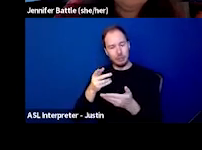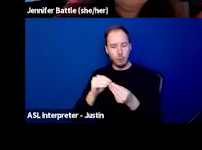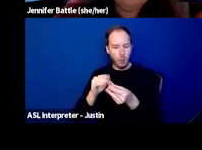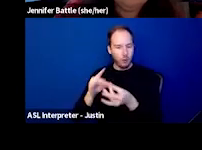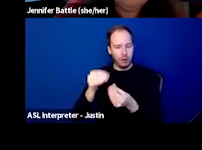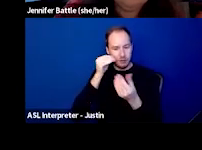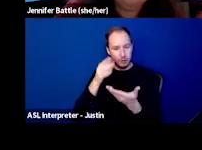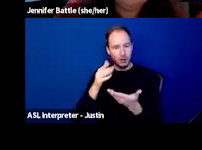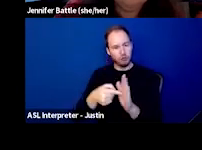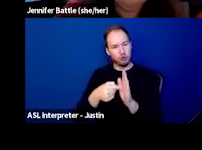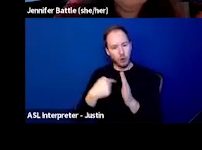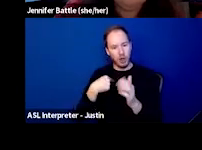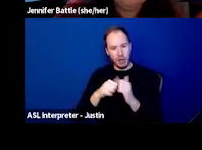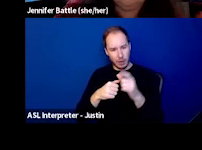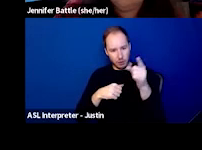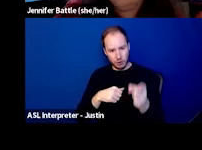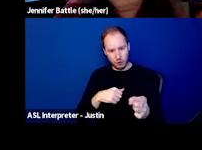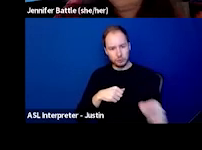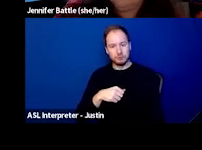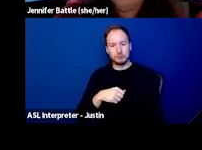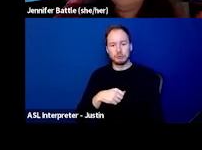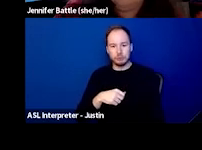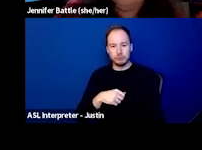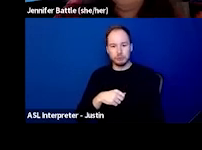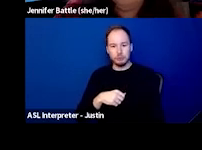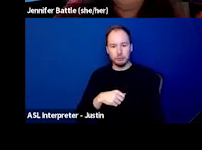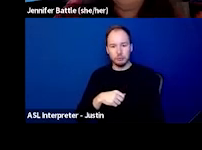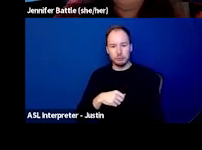then please indicate that, and this information will be shared with SAMHSA.